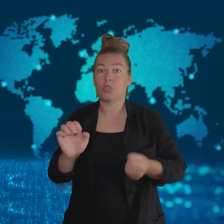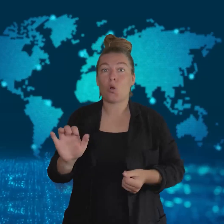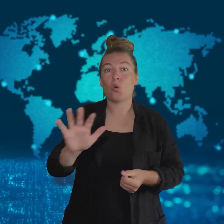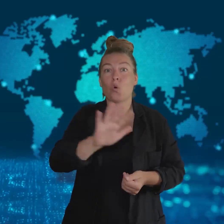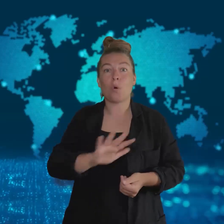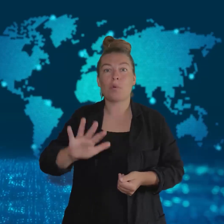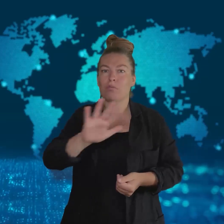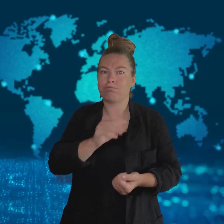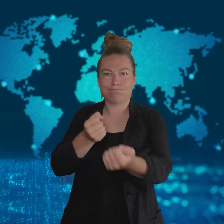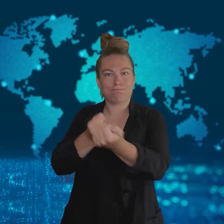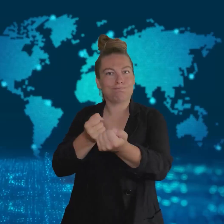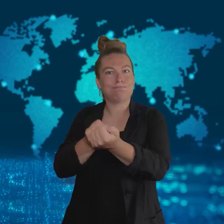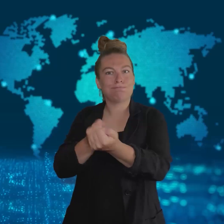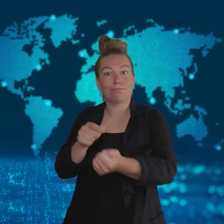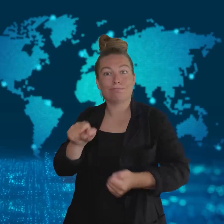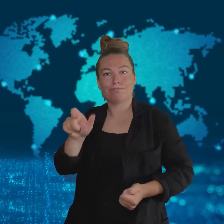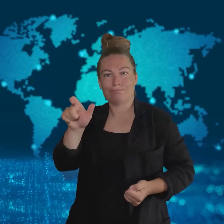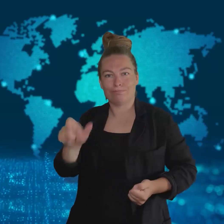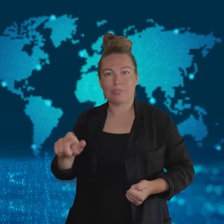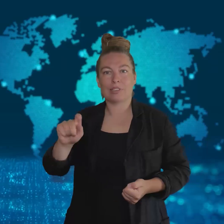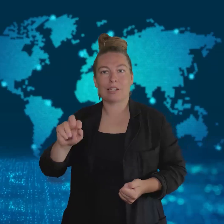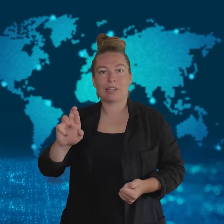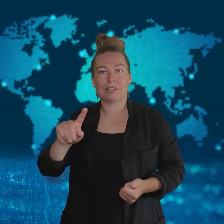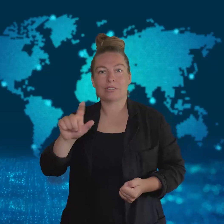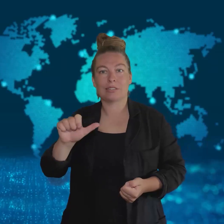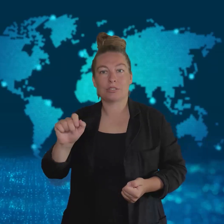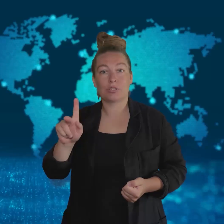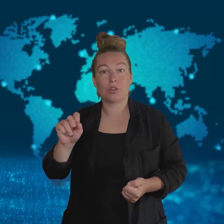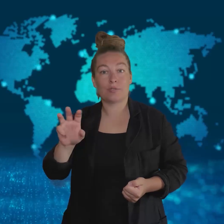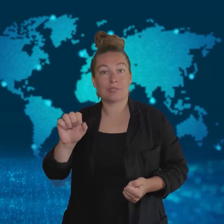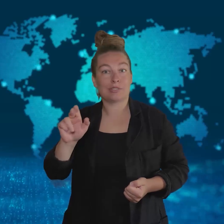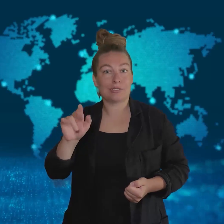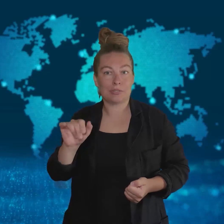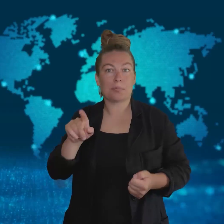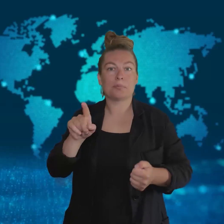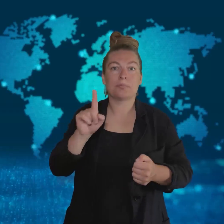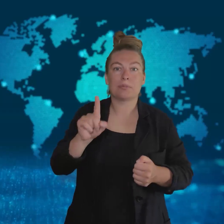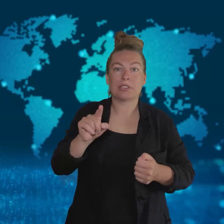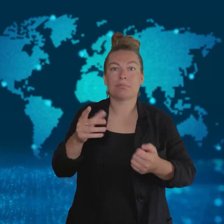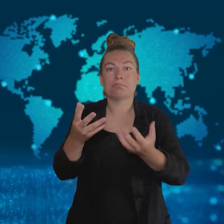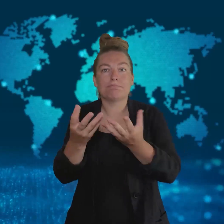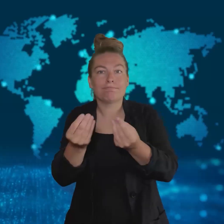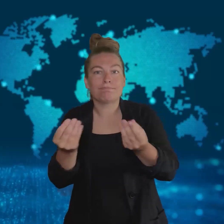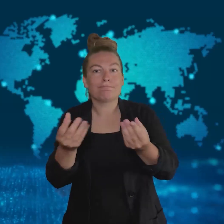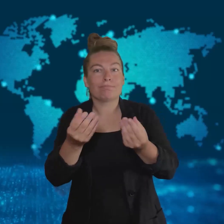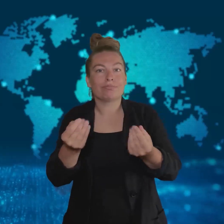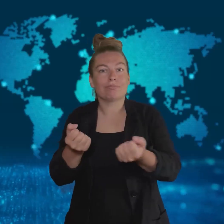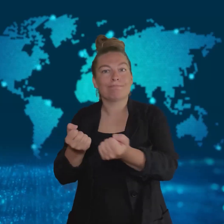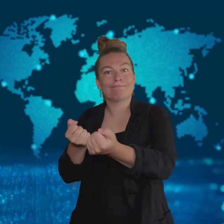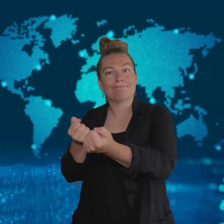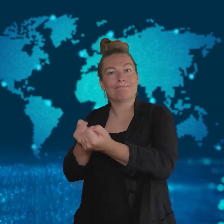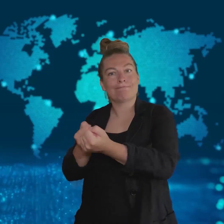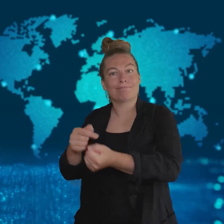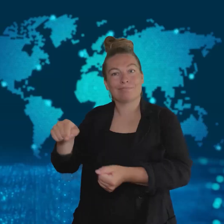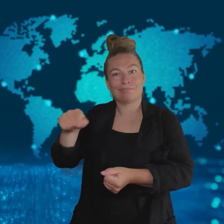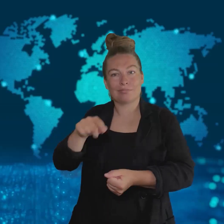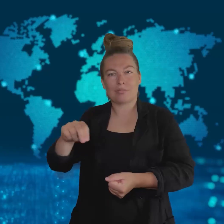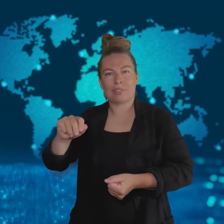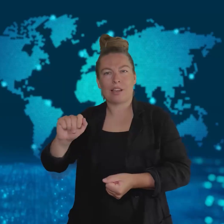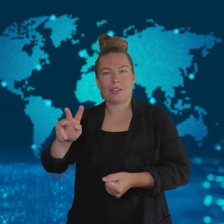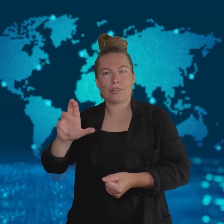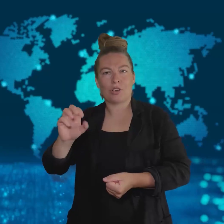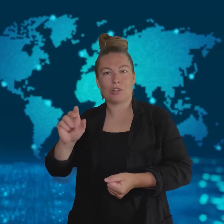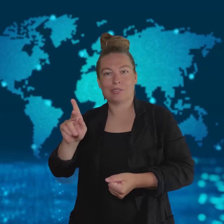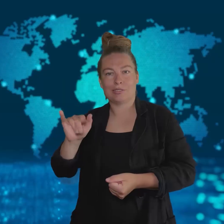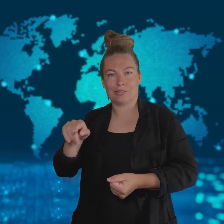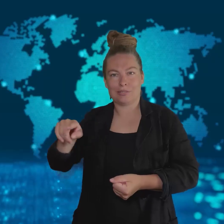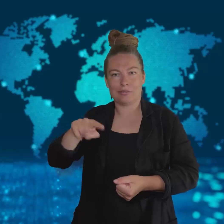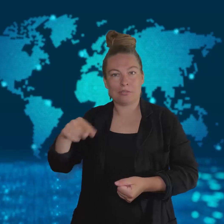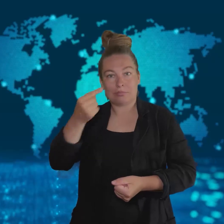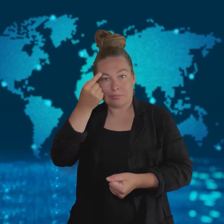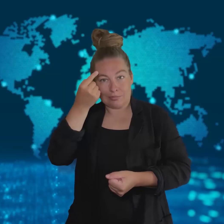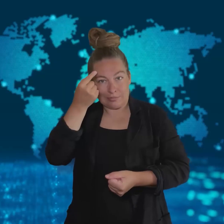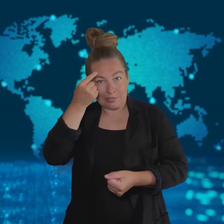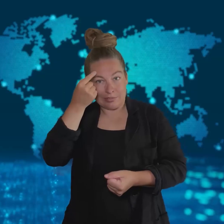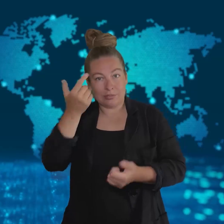To restore judicial independence and ease restrictions on abortion.